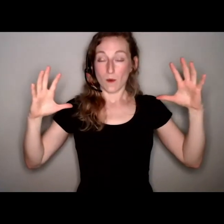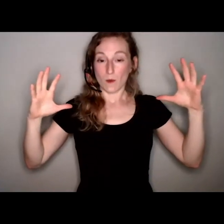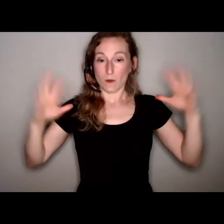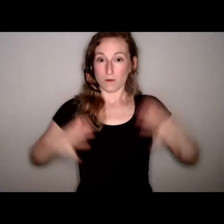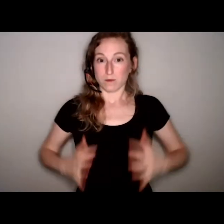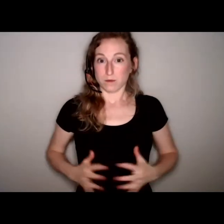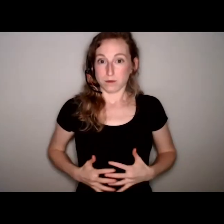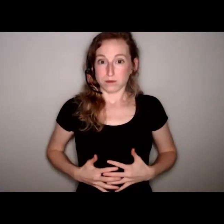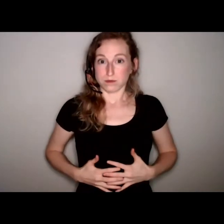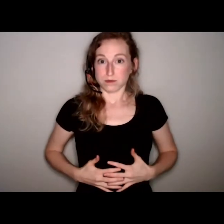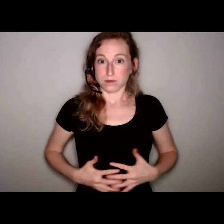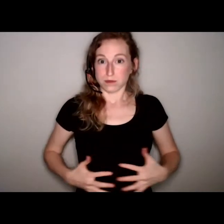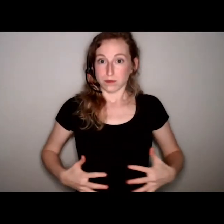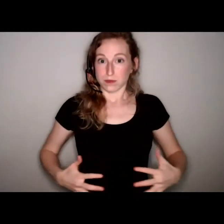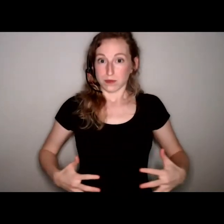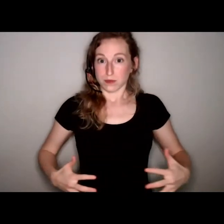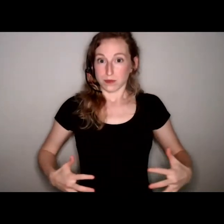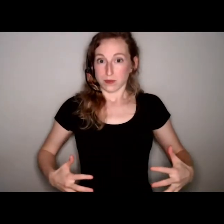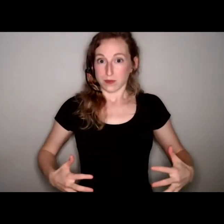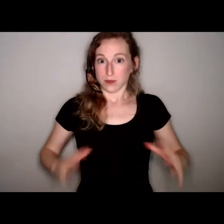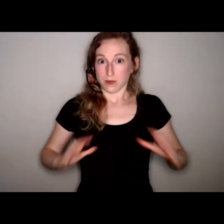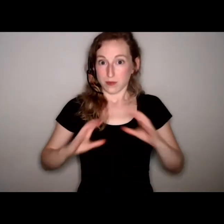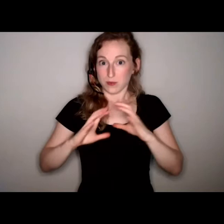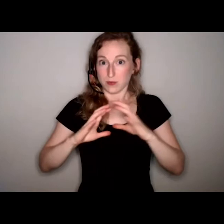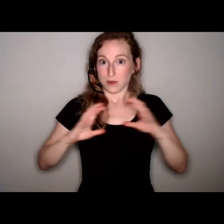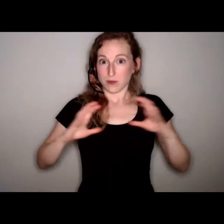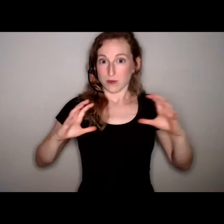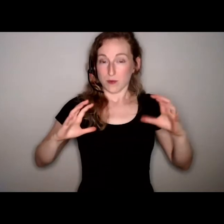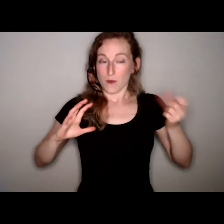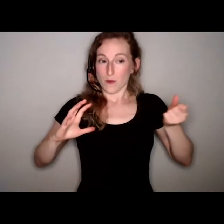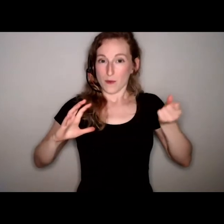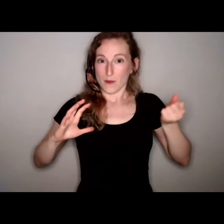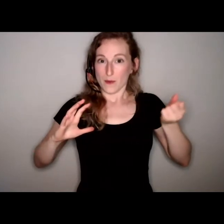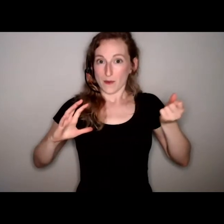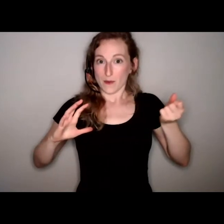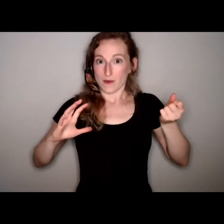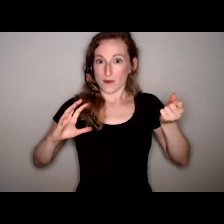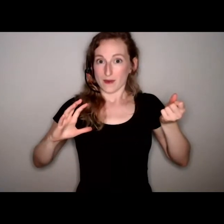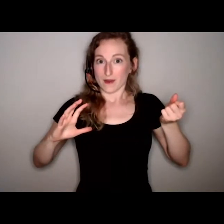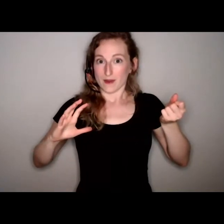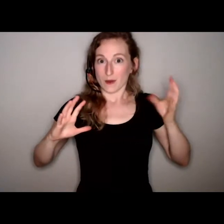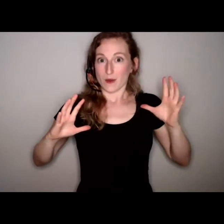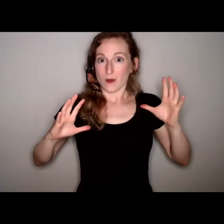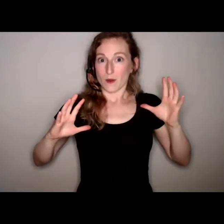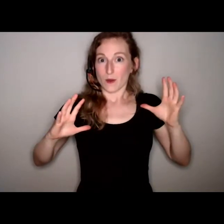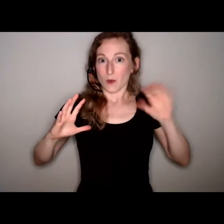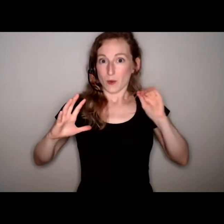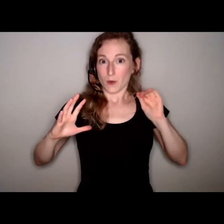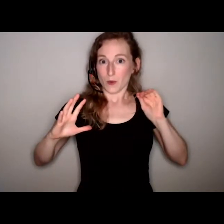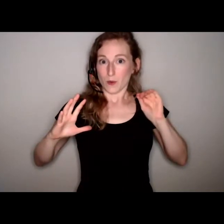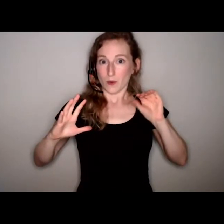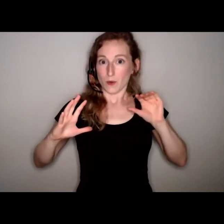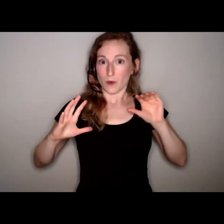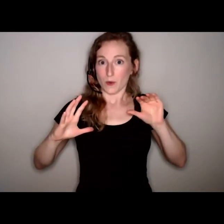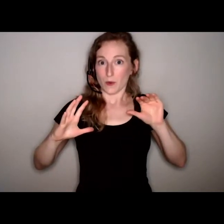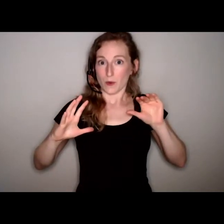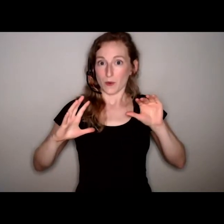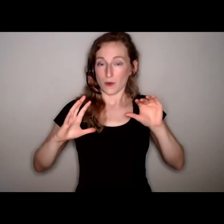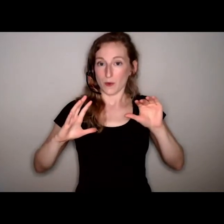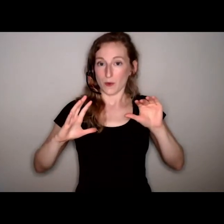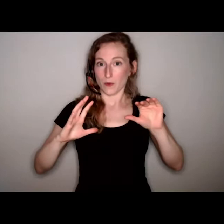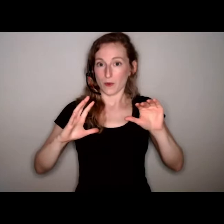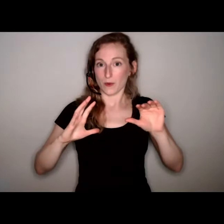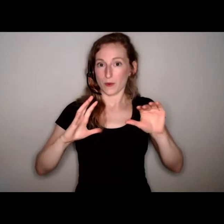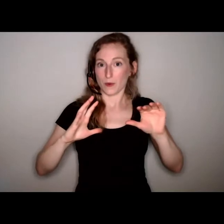Hold your breath for just a moment, and now breathe out slowly--releasing the air in your